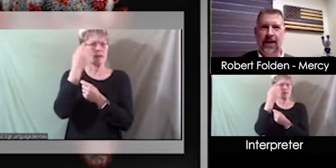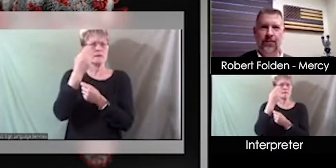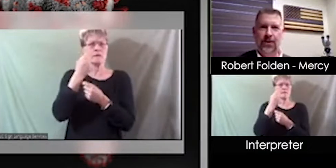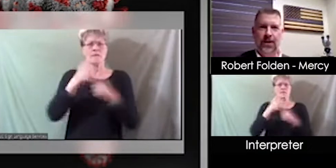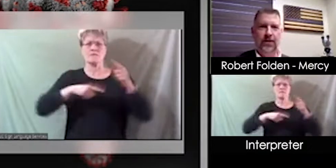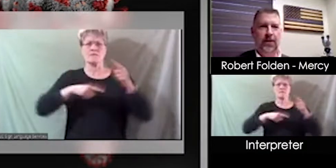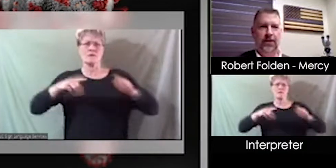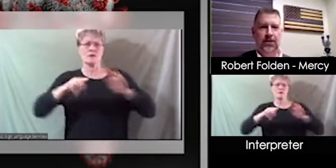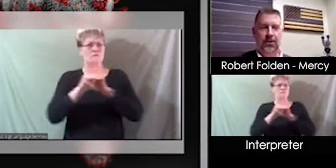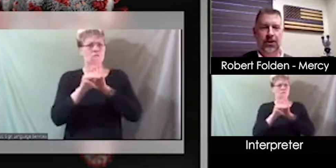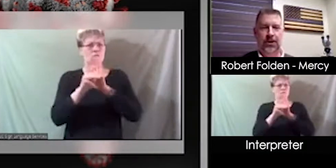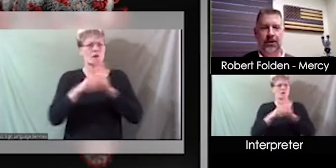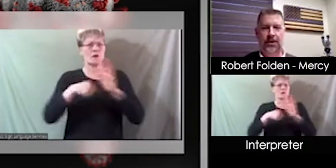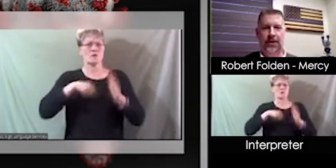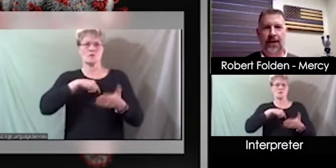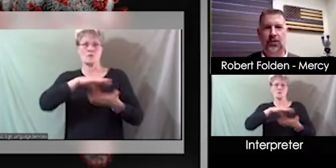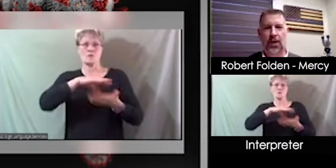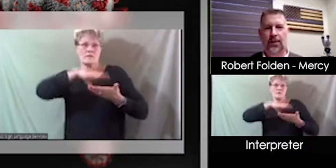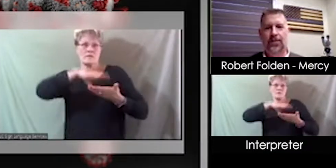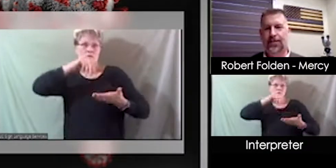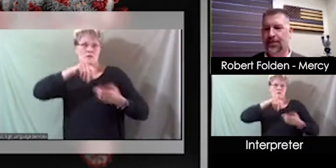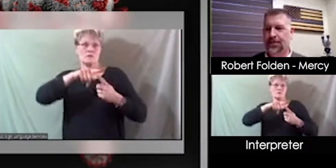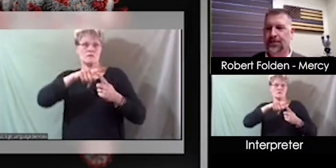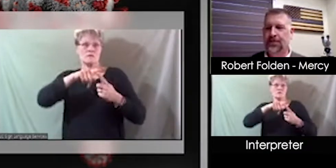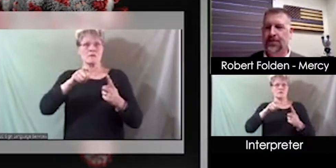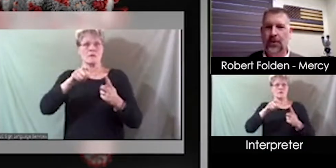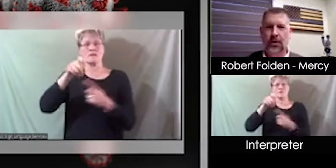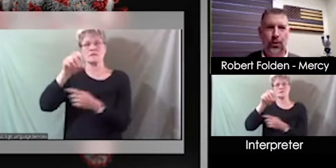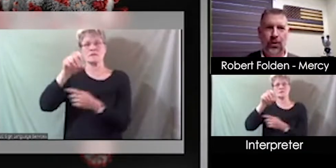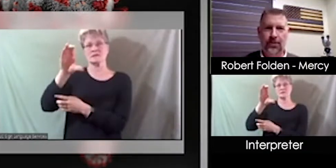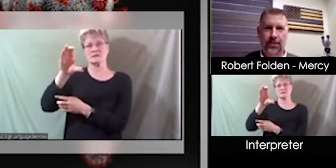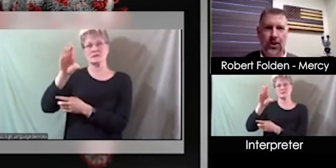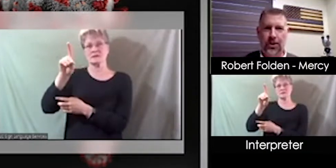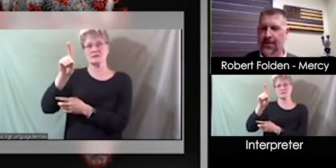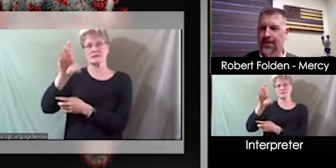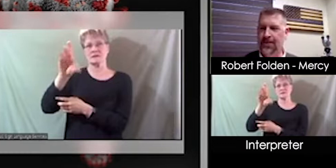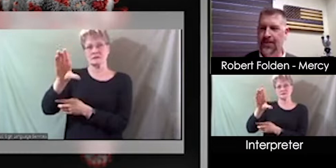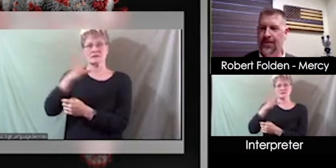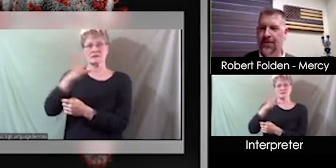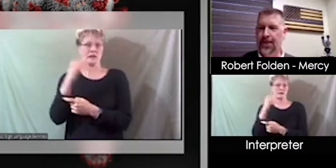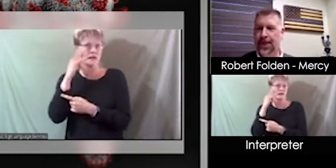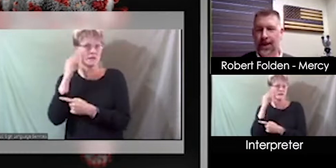California Hospital Association, as well. I'll turn it over to Mark